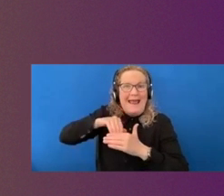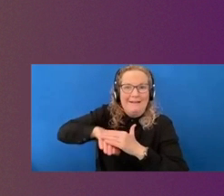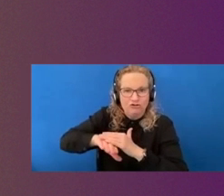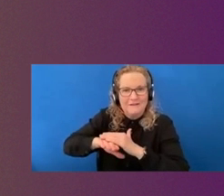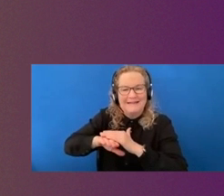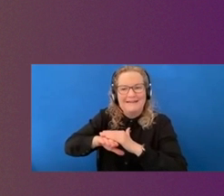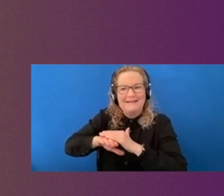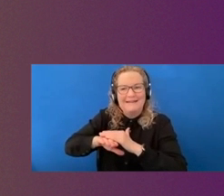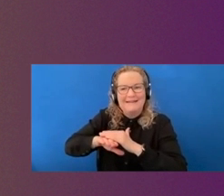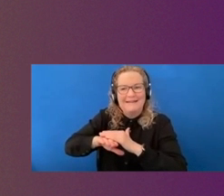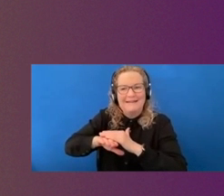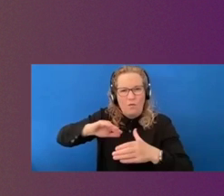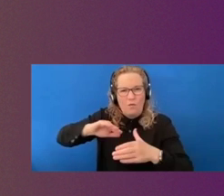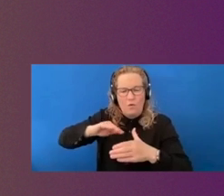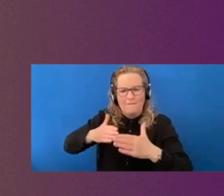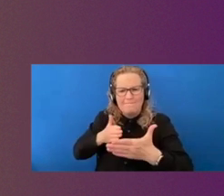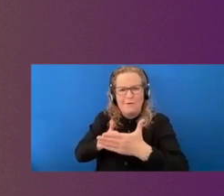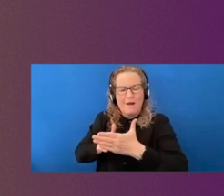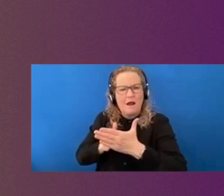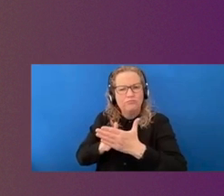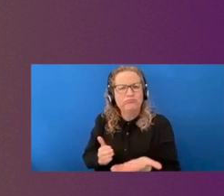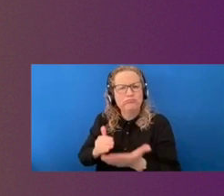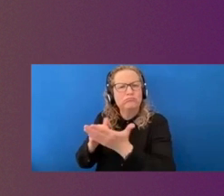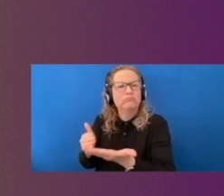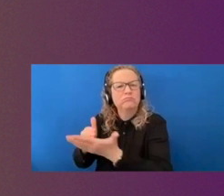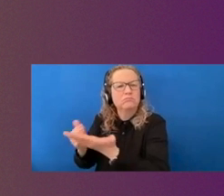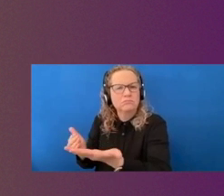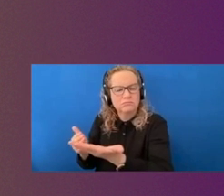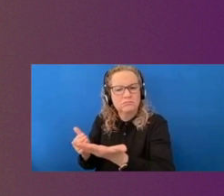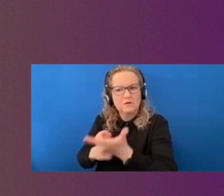with disabilities um just so everything is as standard like it kind of changes